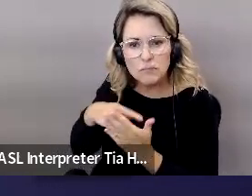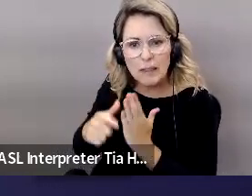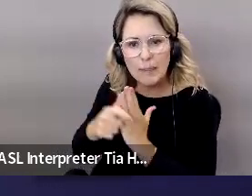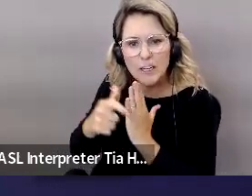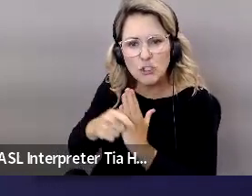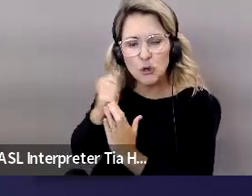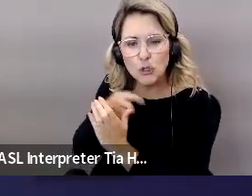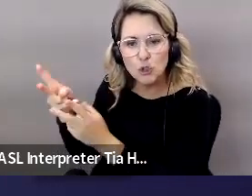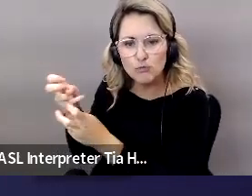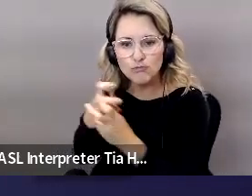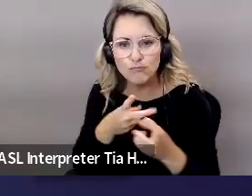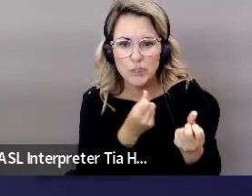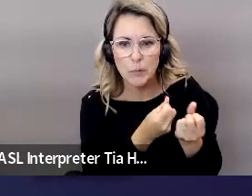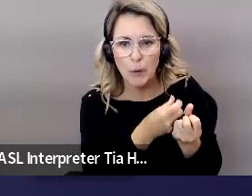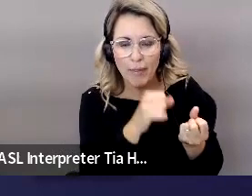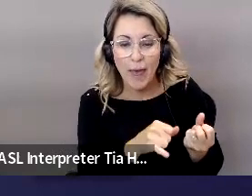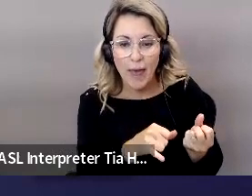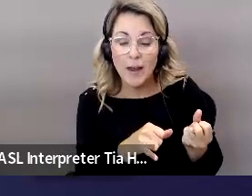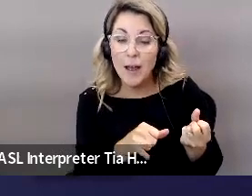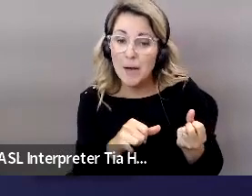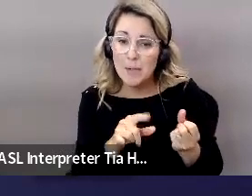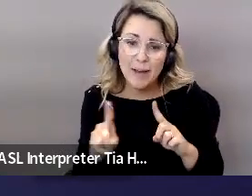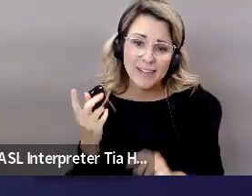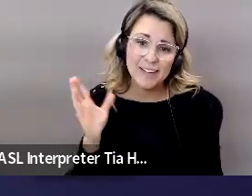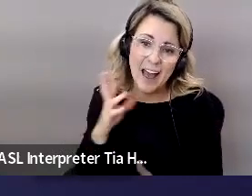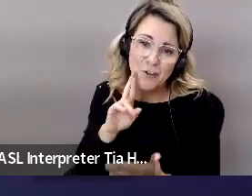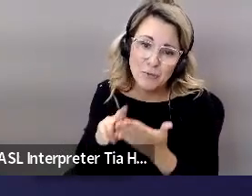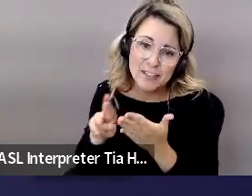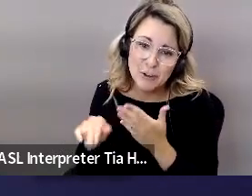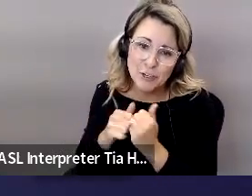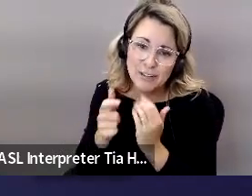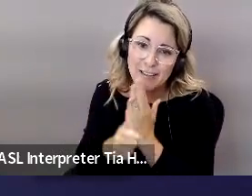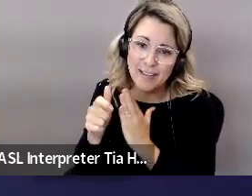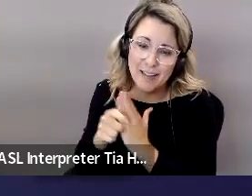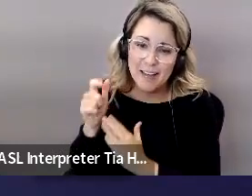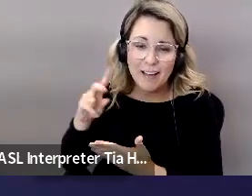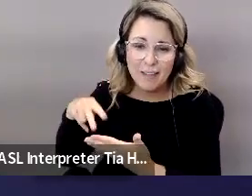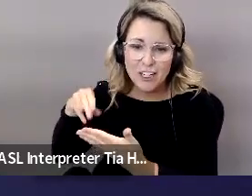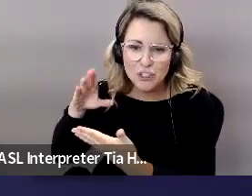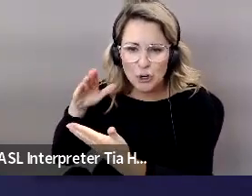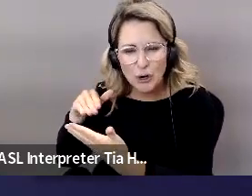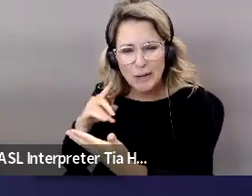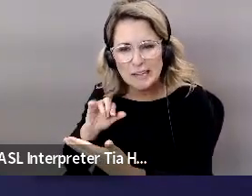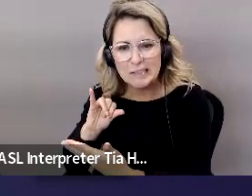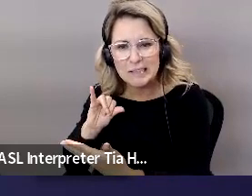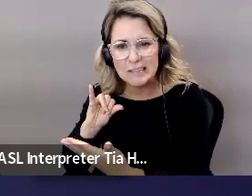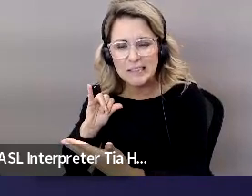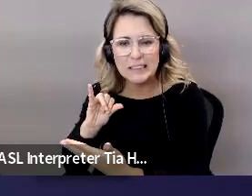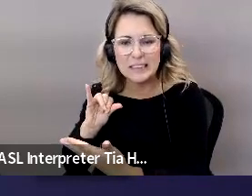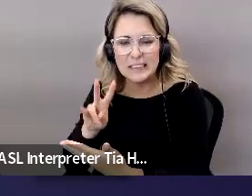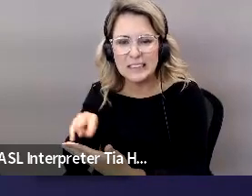I think sometimes once I dig into the literature I think, oh man I really need a firmer grasp and